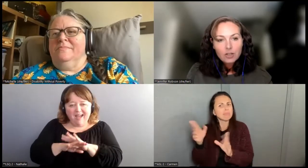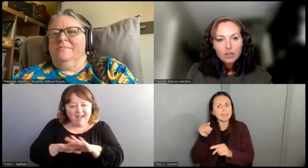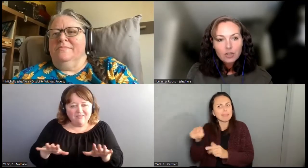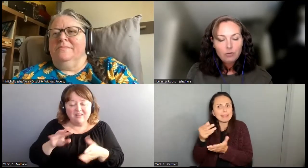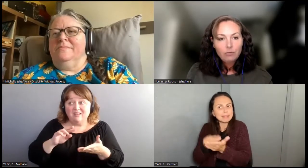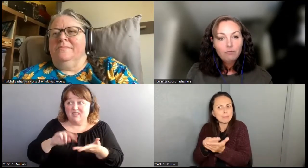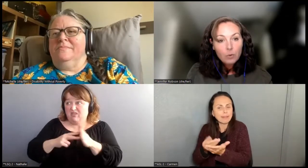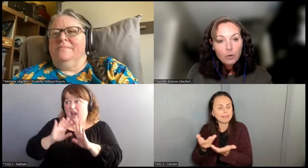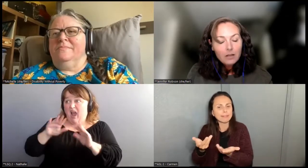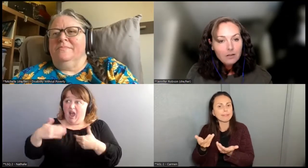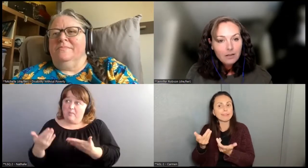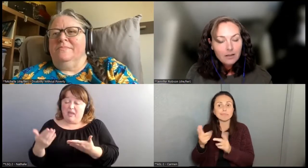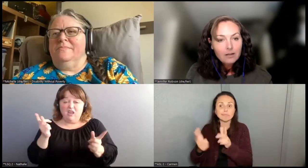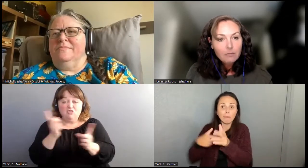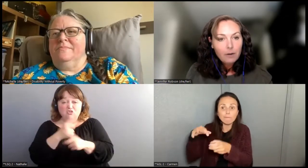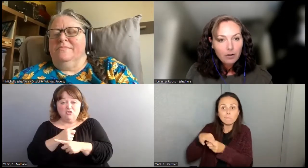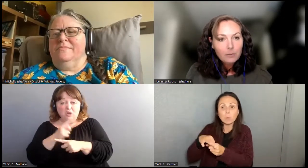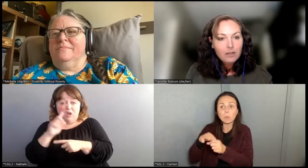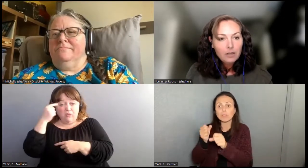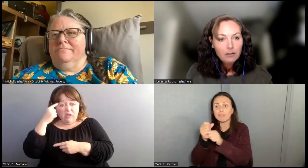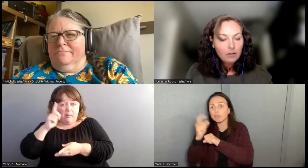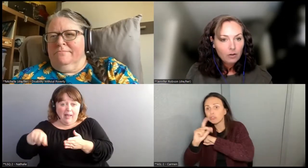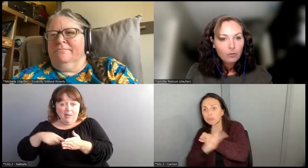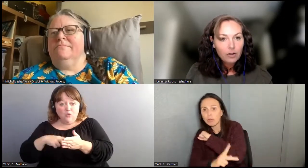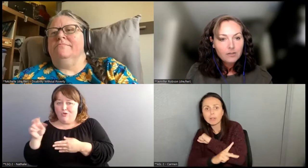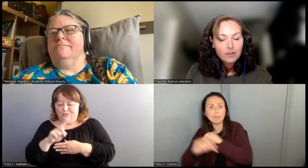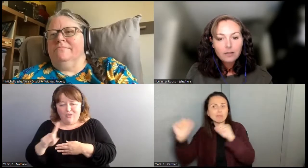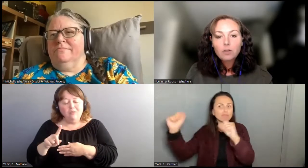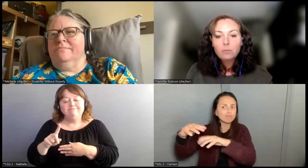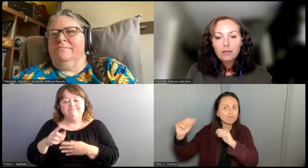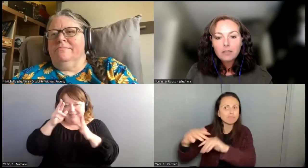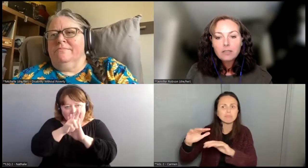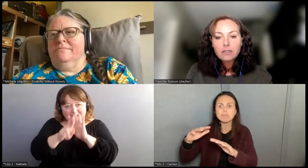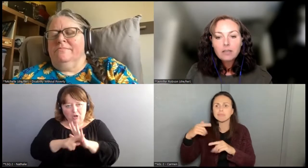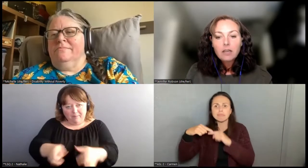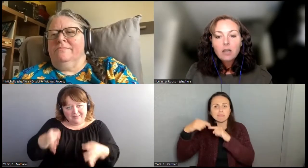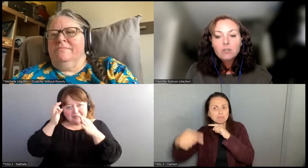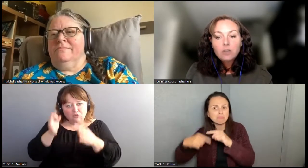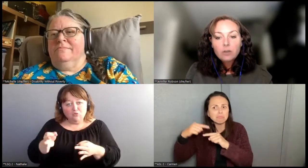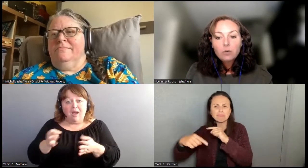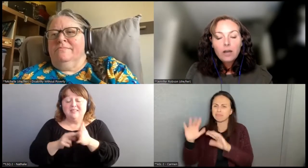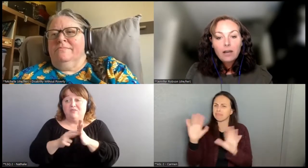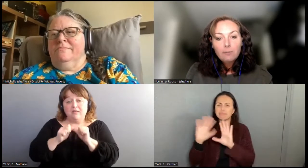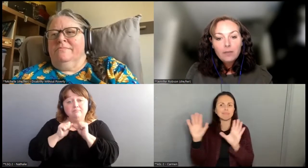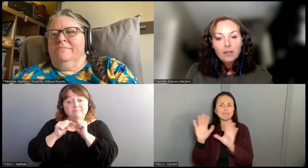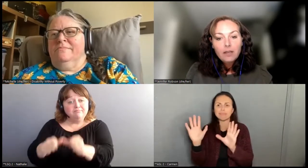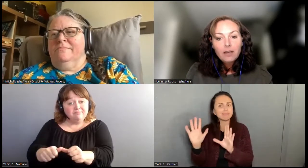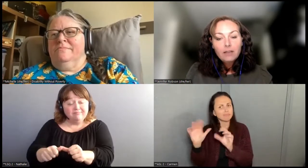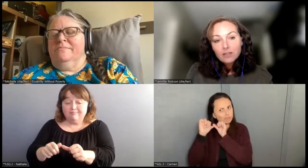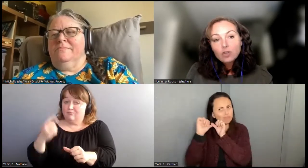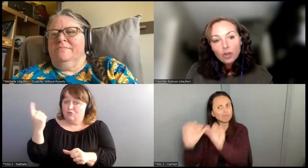SUBJECT TO VOTING IN PARLIAMENT, YOU KNOW, ON A CYCLICAL BASIS. THAT'S A GOOD THING,